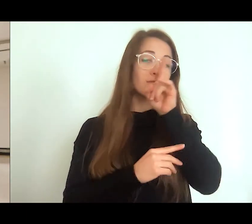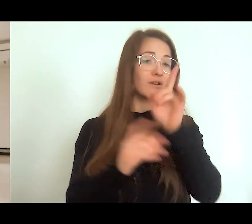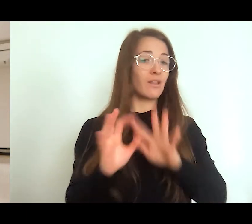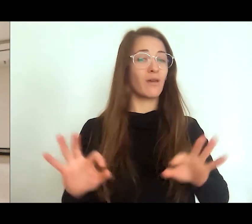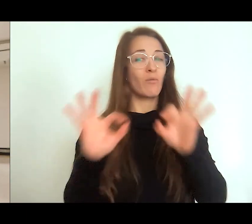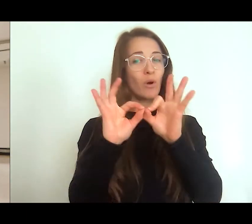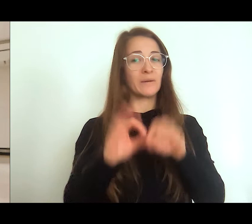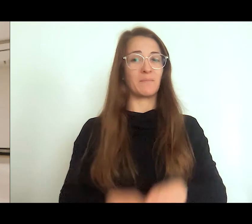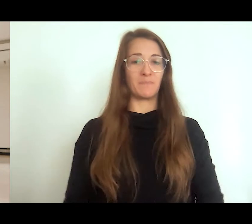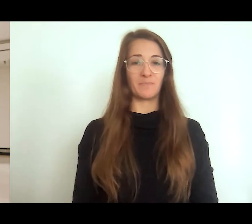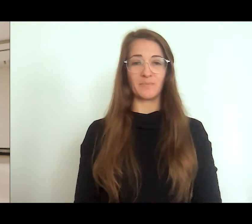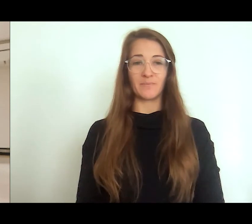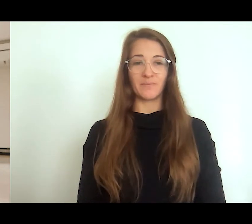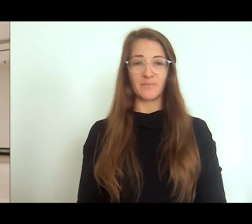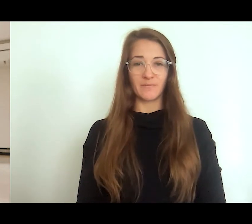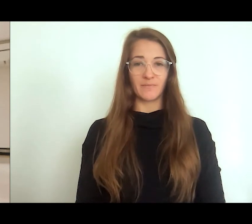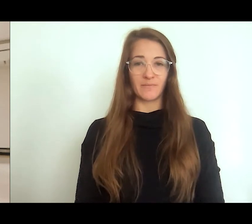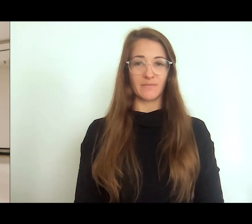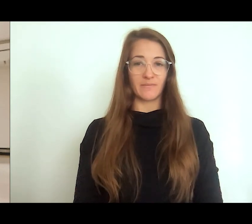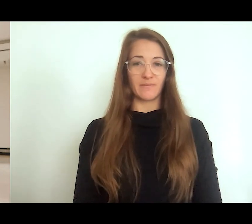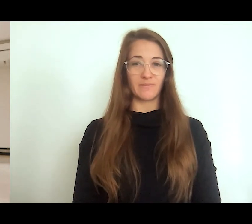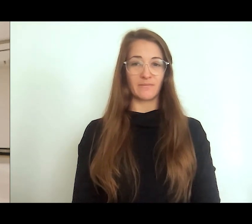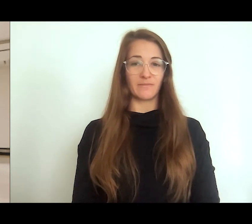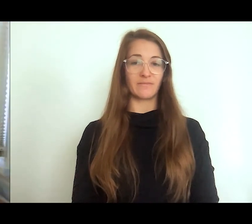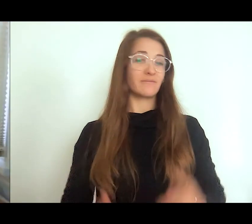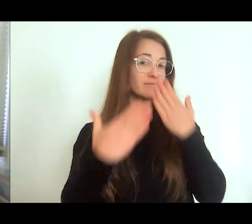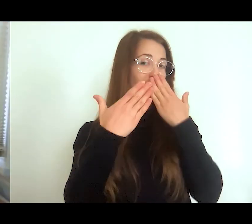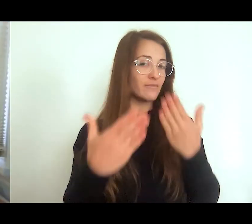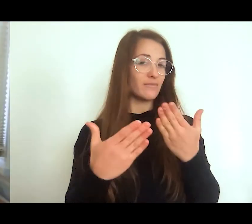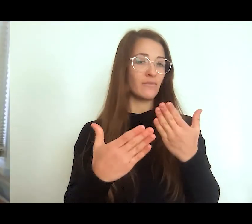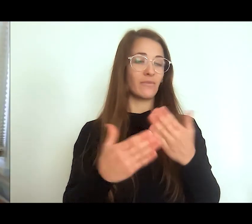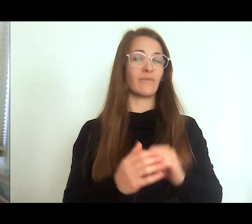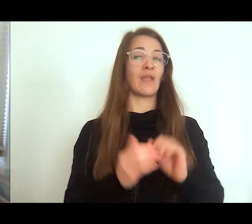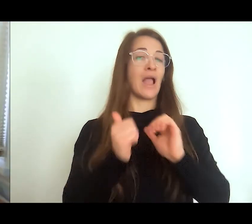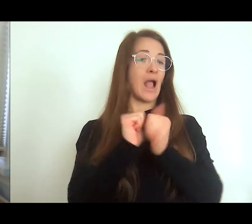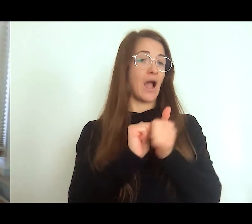GENERAL POPULATION, THAT IS IMPORTANT. THANK YOU.